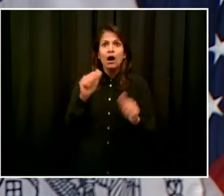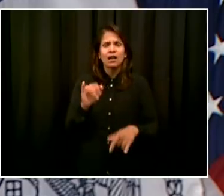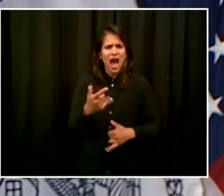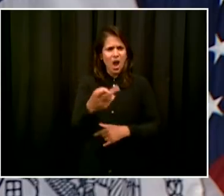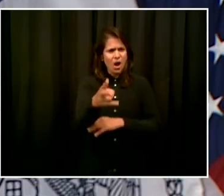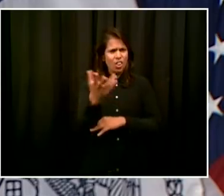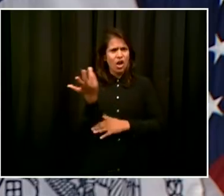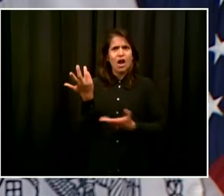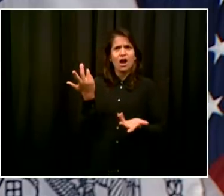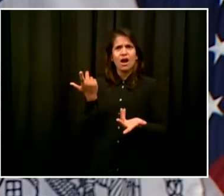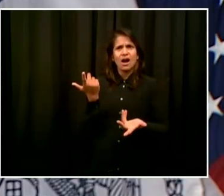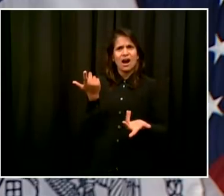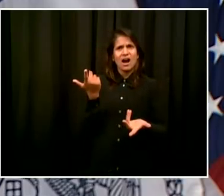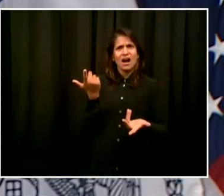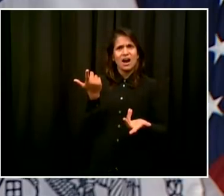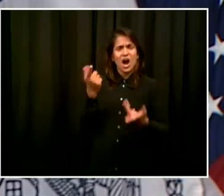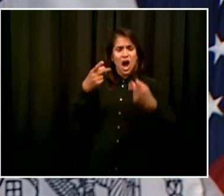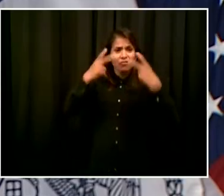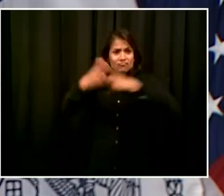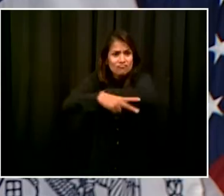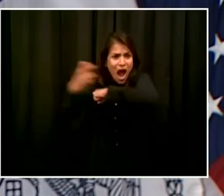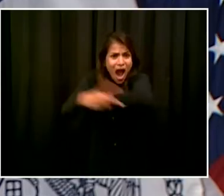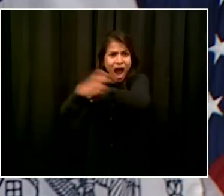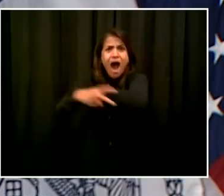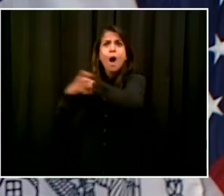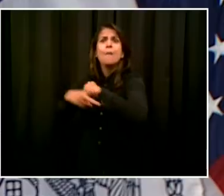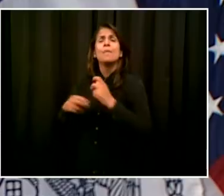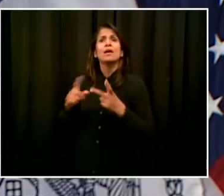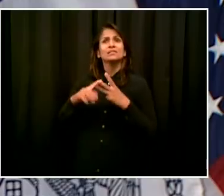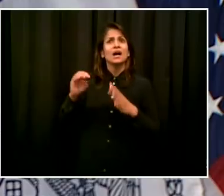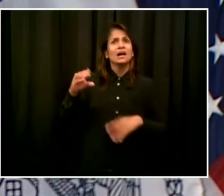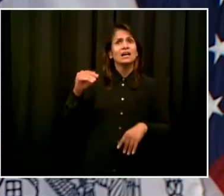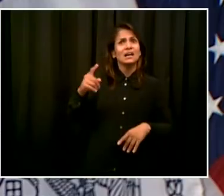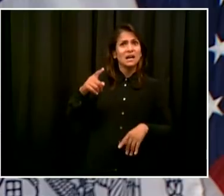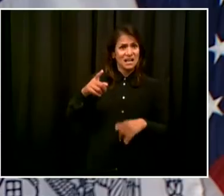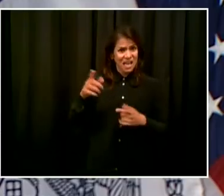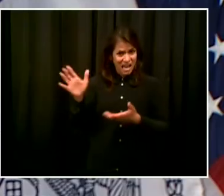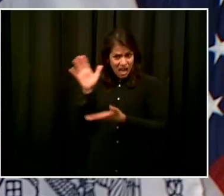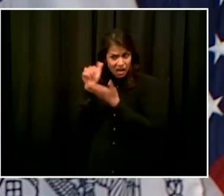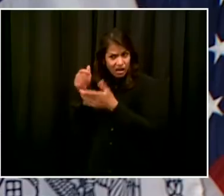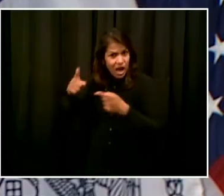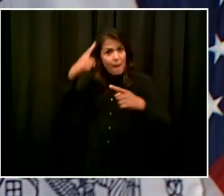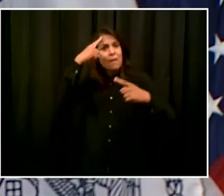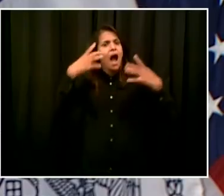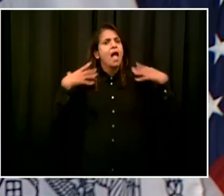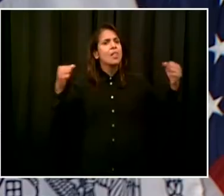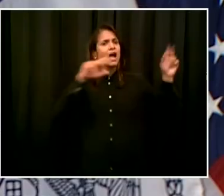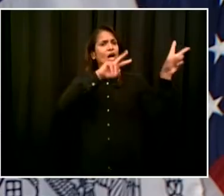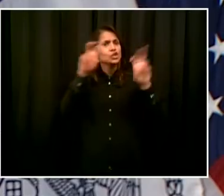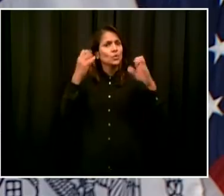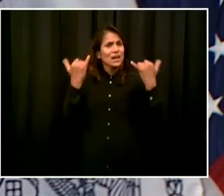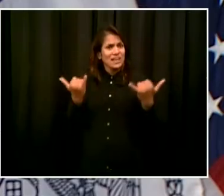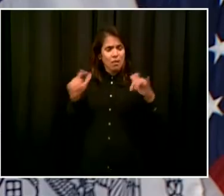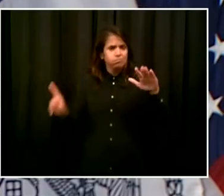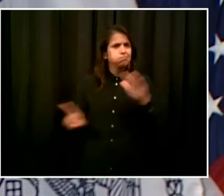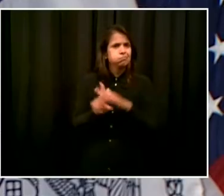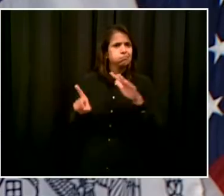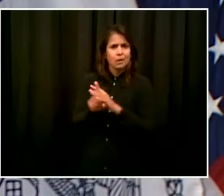INCARCERATION, POSSIBLY LOOKING AT EBHAIVORMAS Y BE BEING MORE ABOUT MENTAL HEALTH, AND THEREFORE DEALT WITH NOT THE